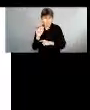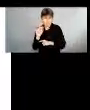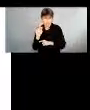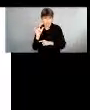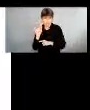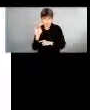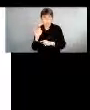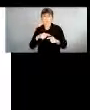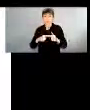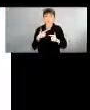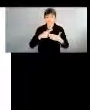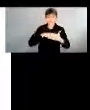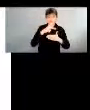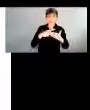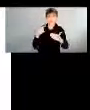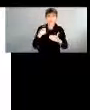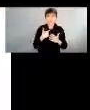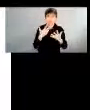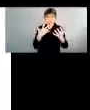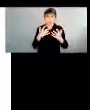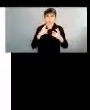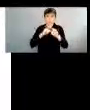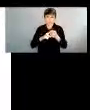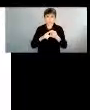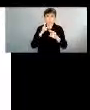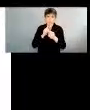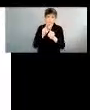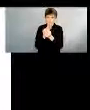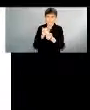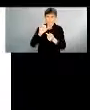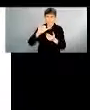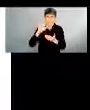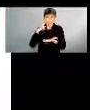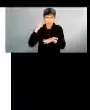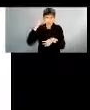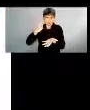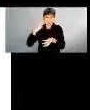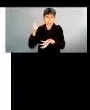work in all aspects of the granting cycle with the values of: One-size-fits-one, nothing